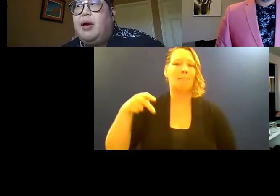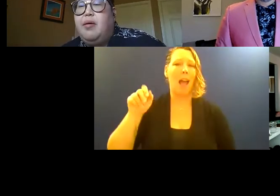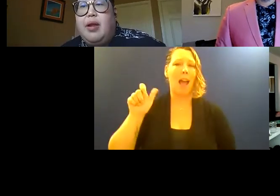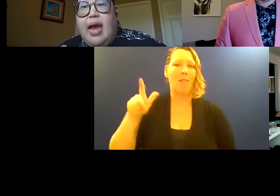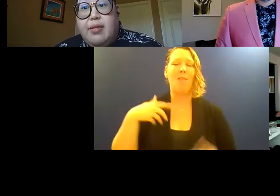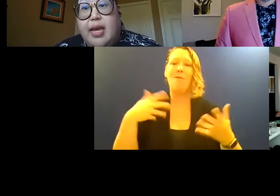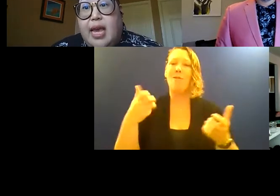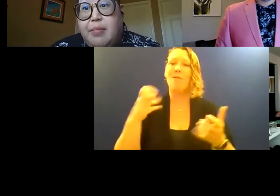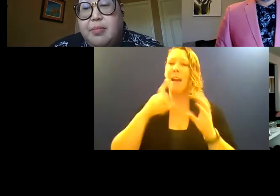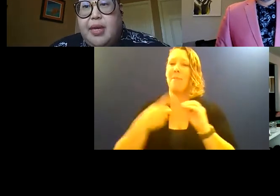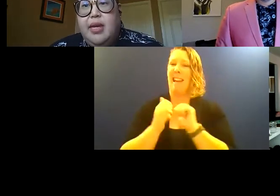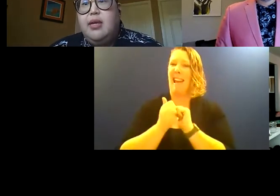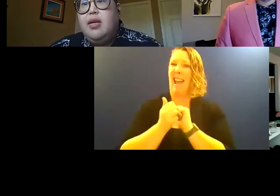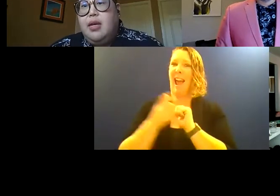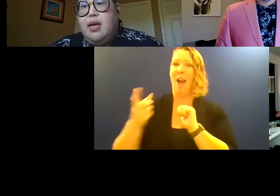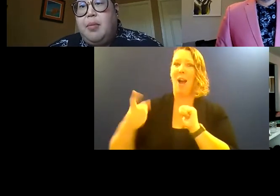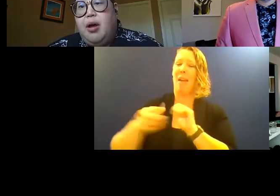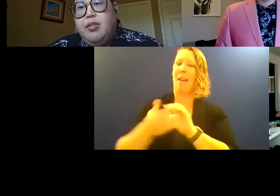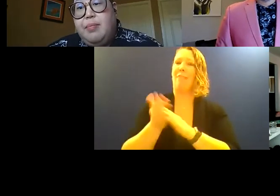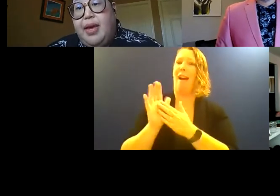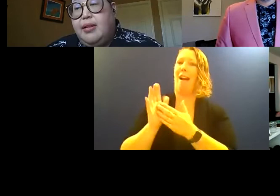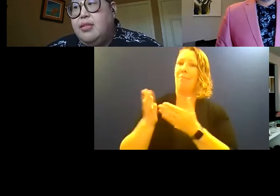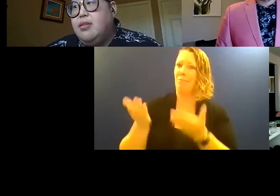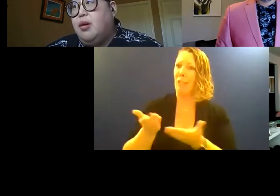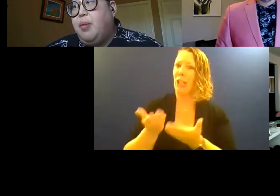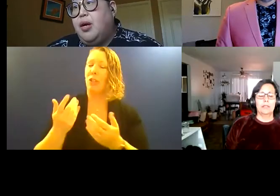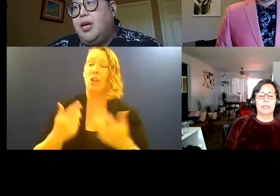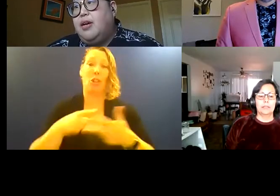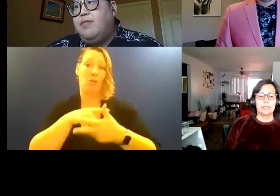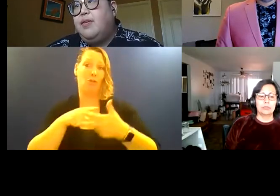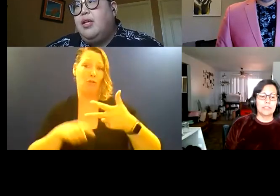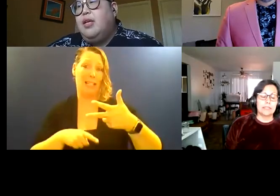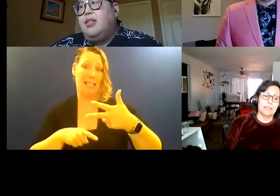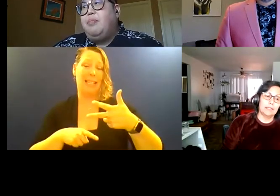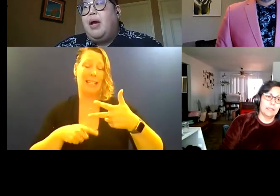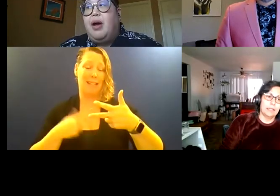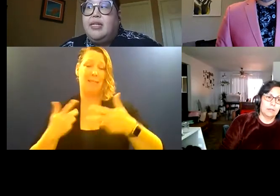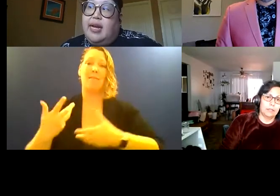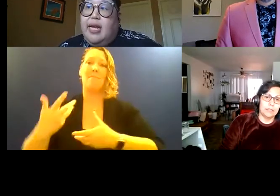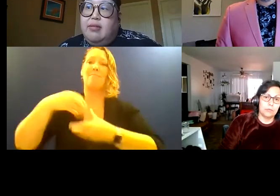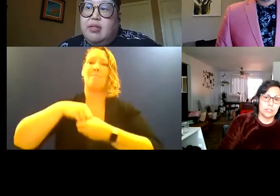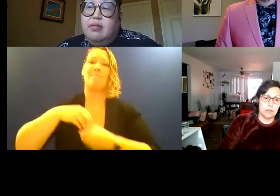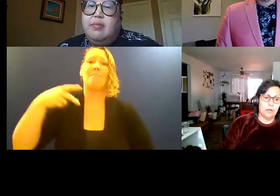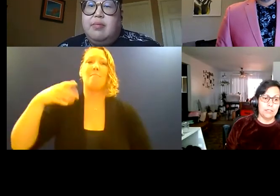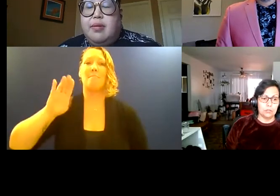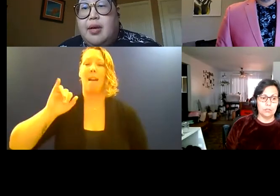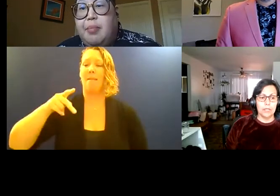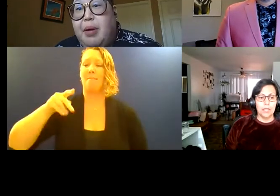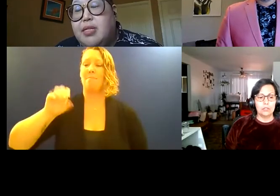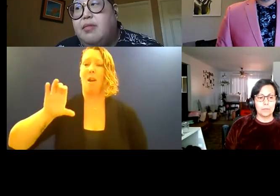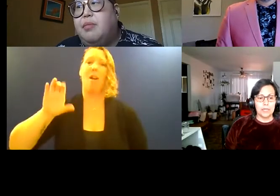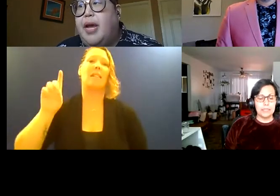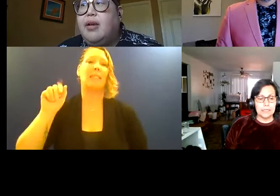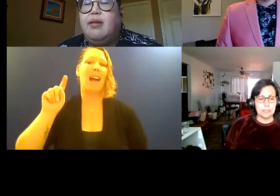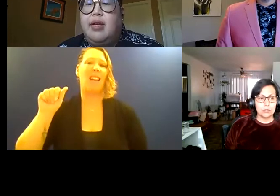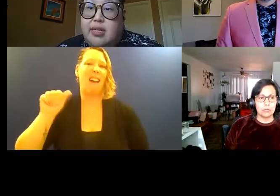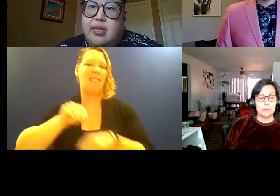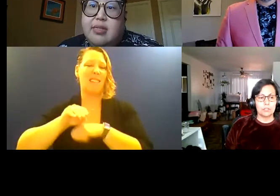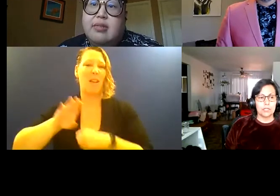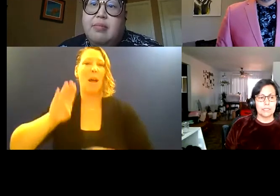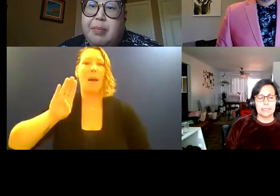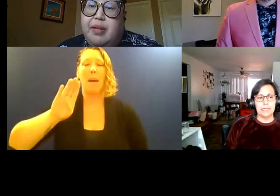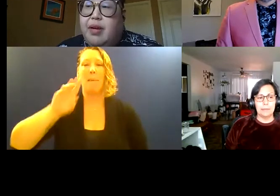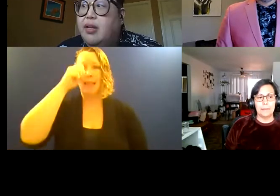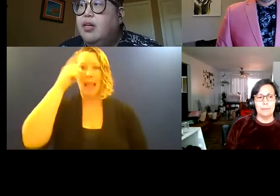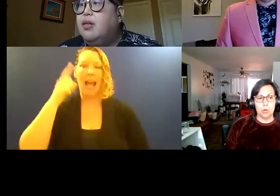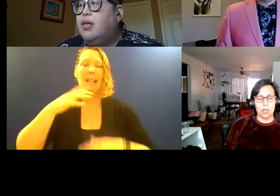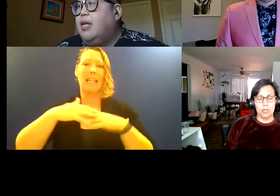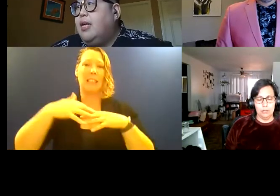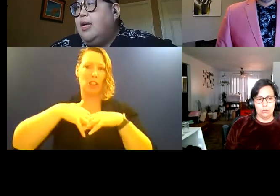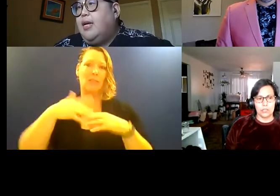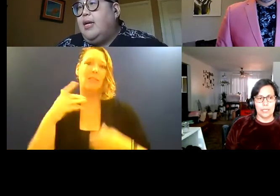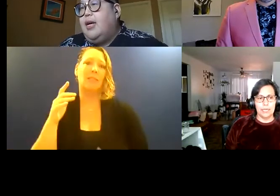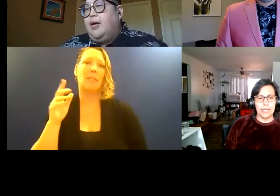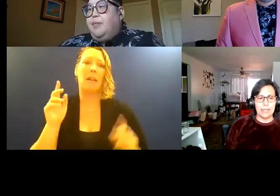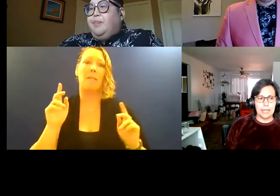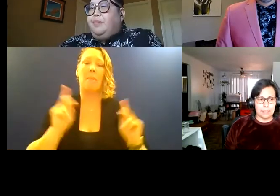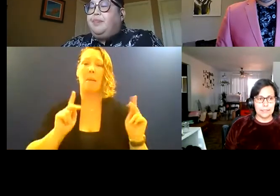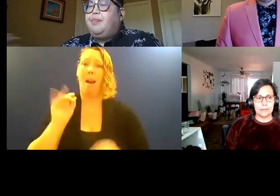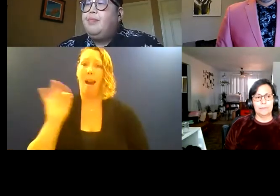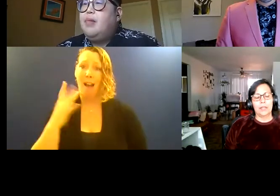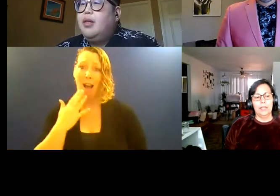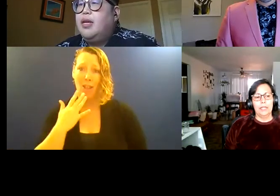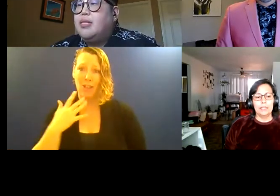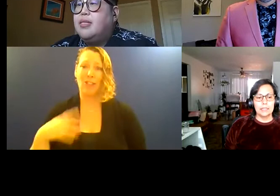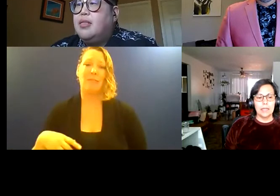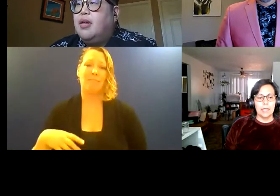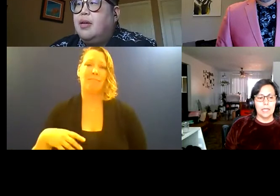Wanted to talk about how they came to be. All three panelists are part of the BIPOC Data Council, BIPOC stands for Black, Indigenous, people of color.